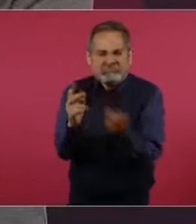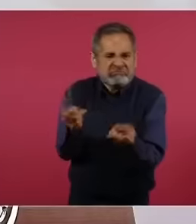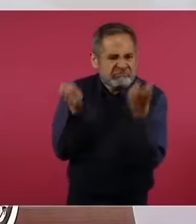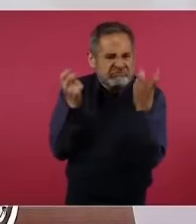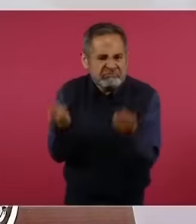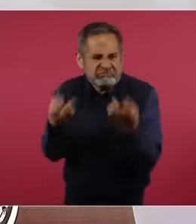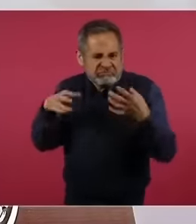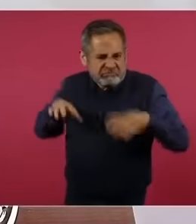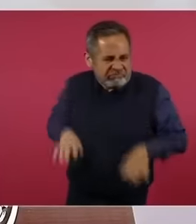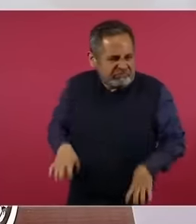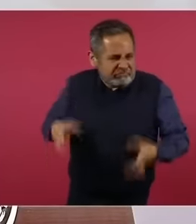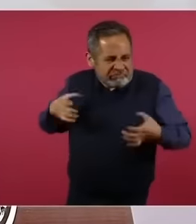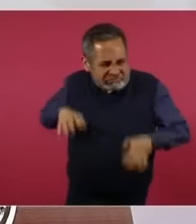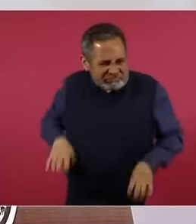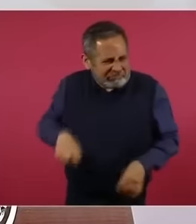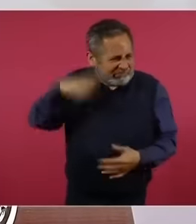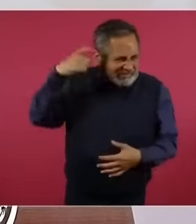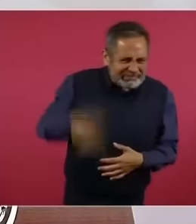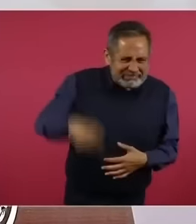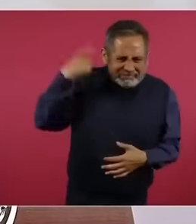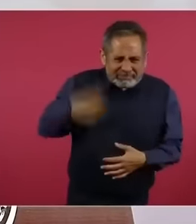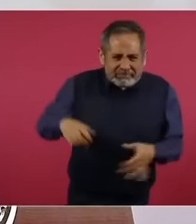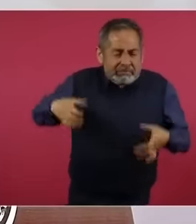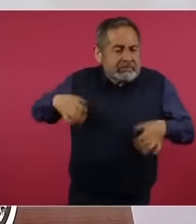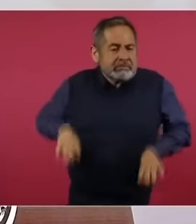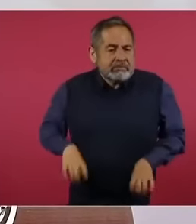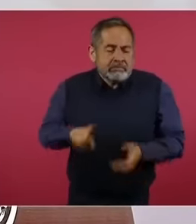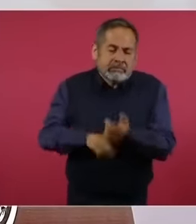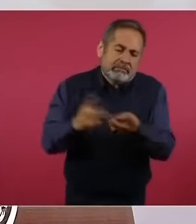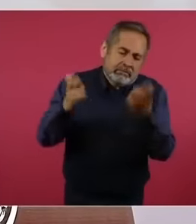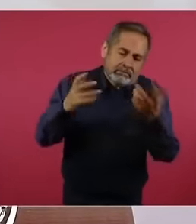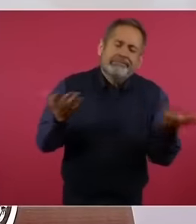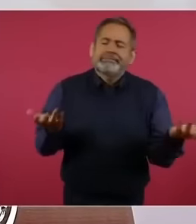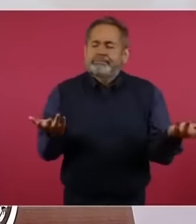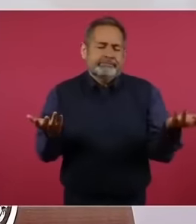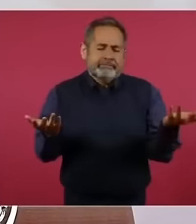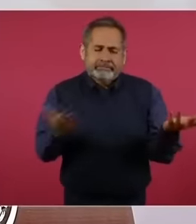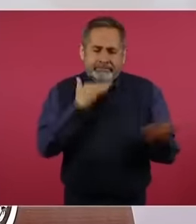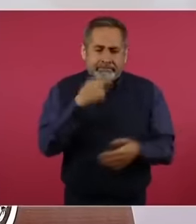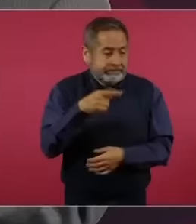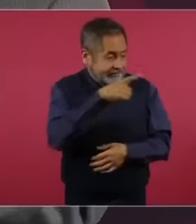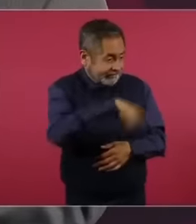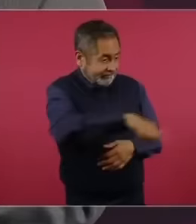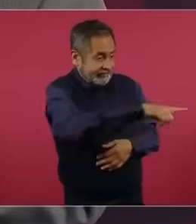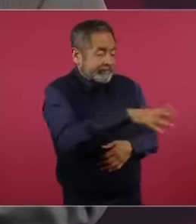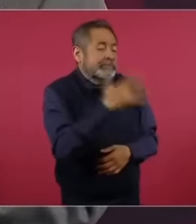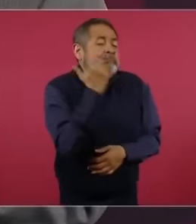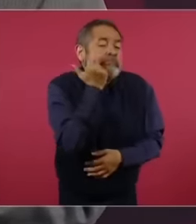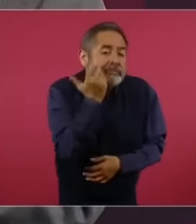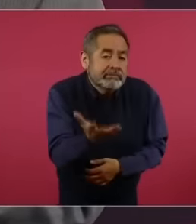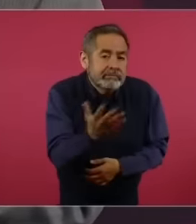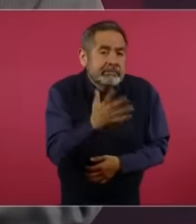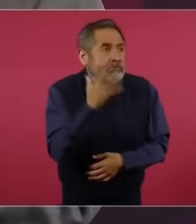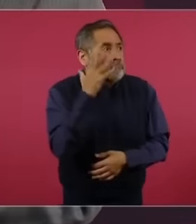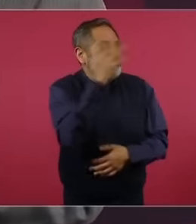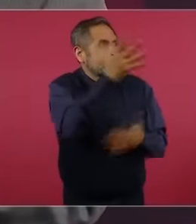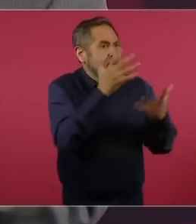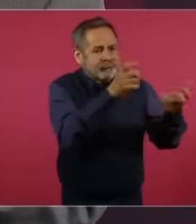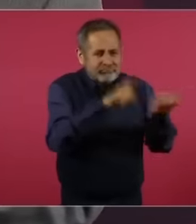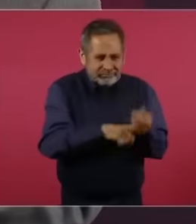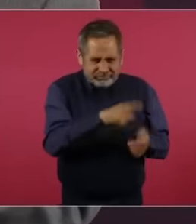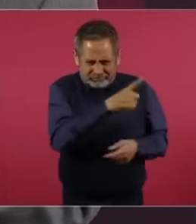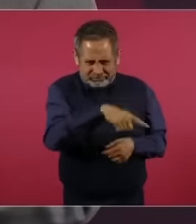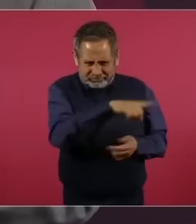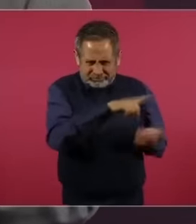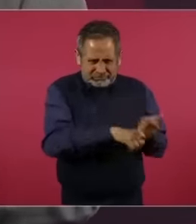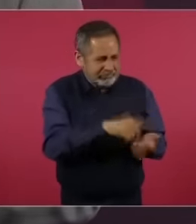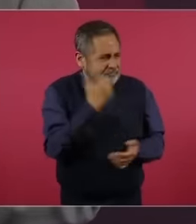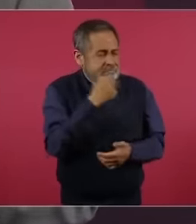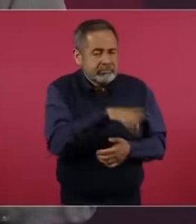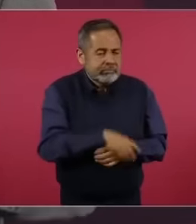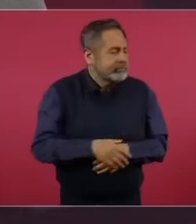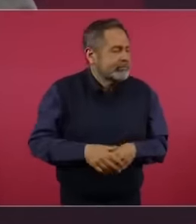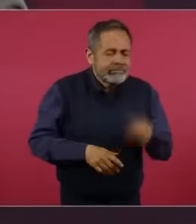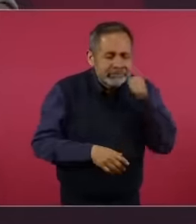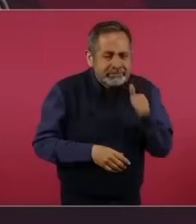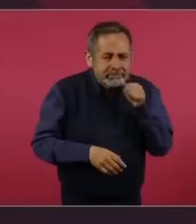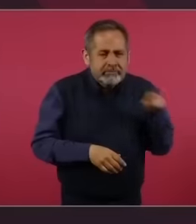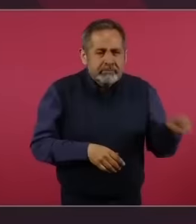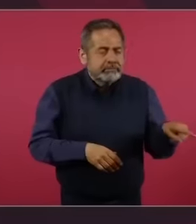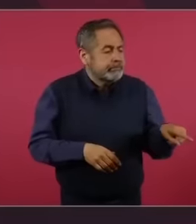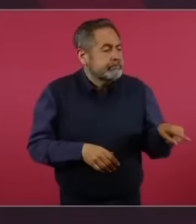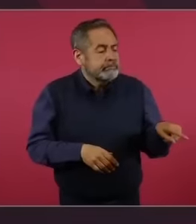all those aspiring fif, all of those, the first time they have a